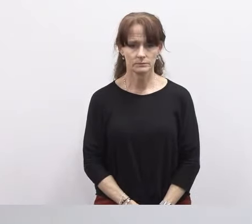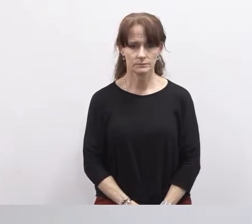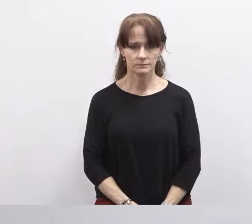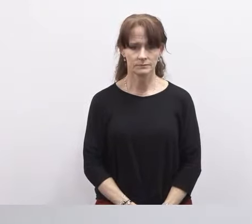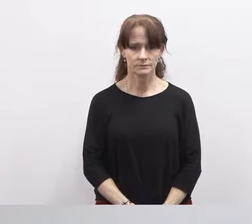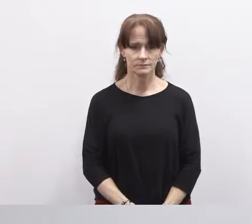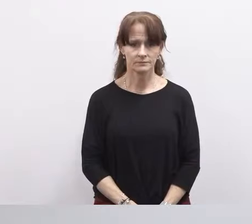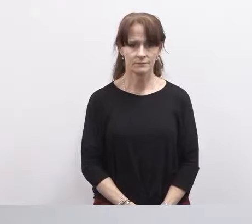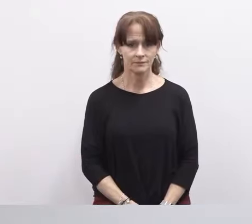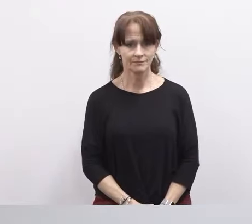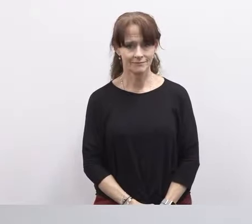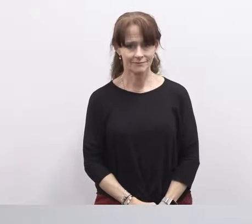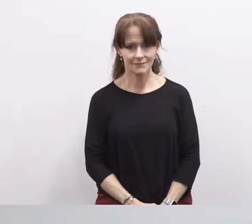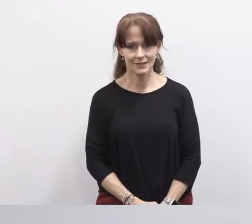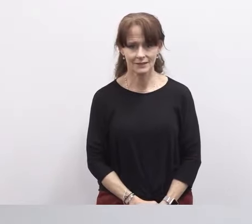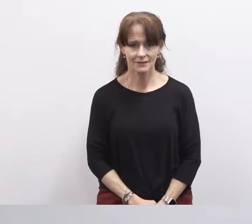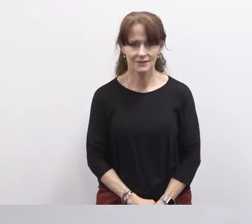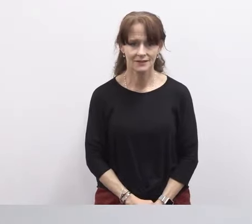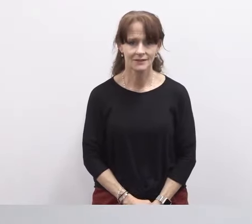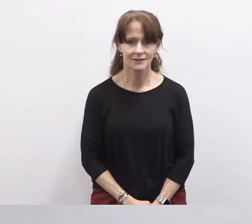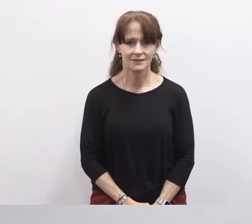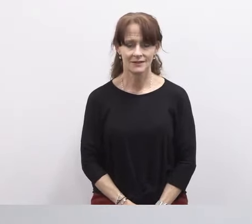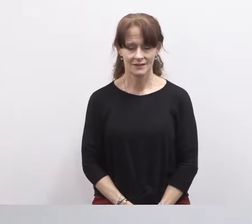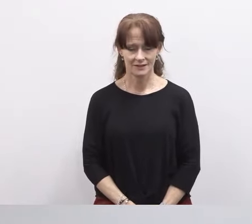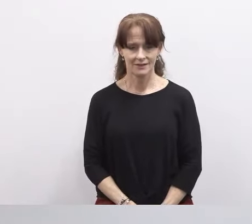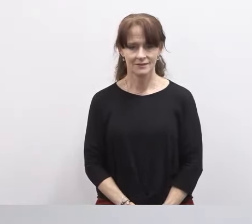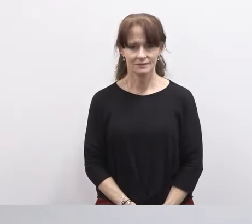(distant protesters noise)